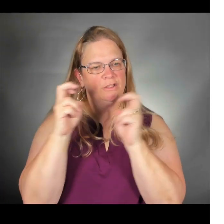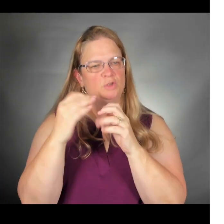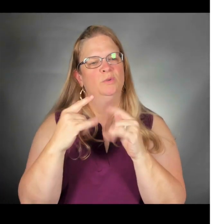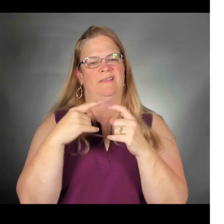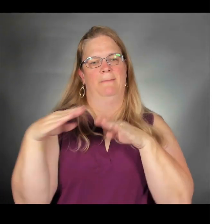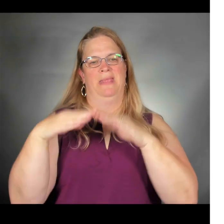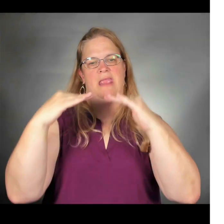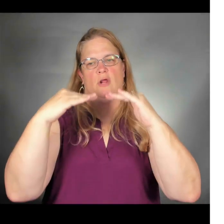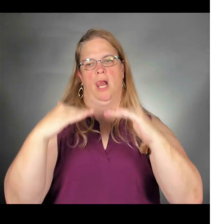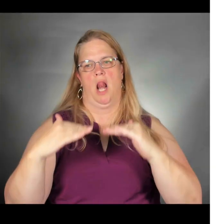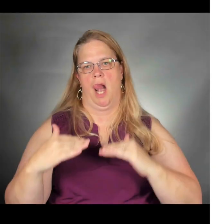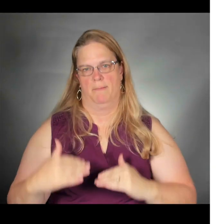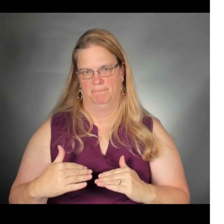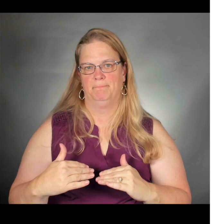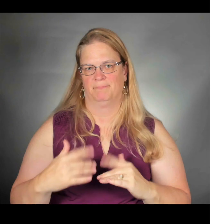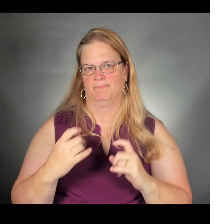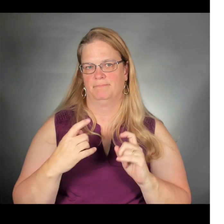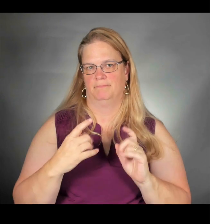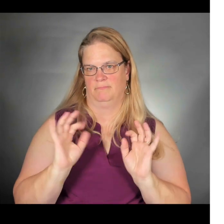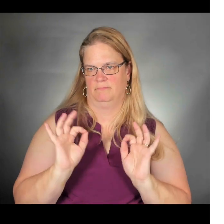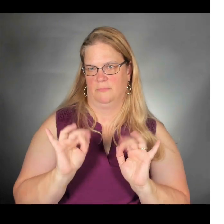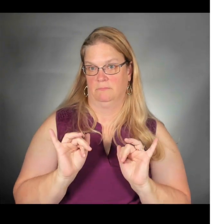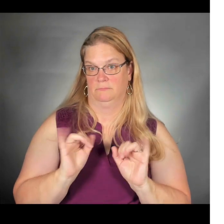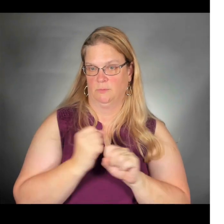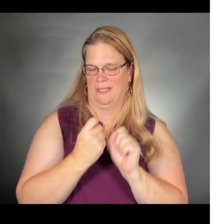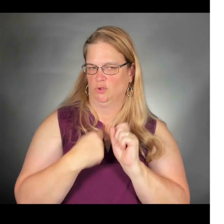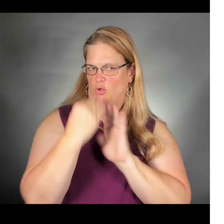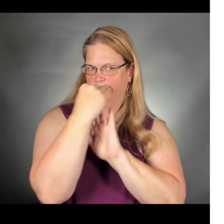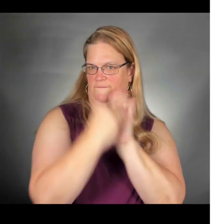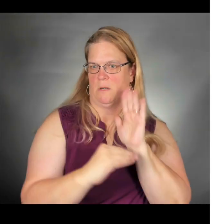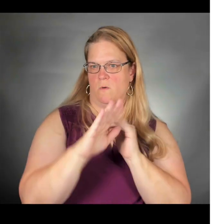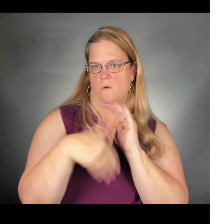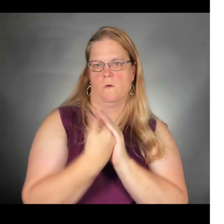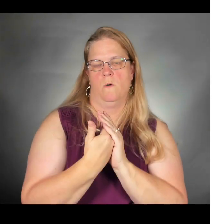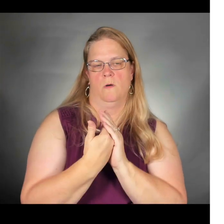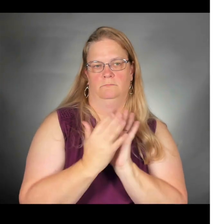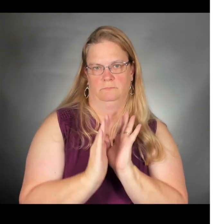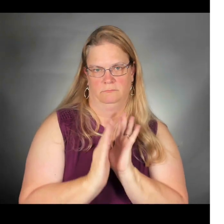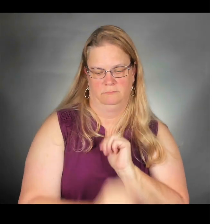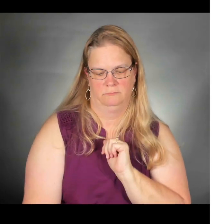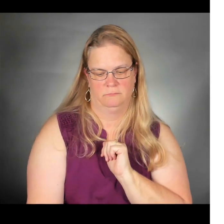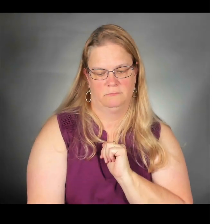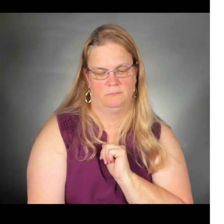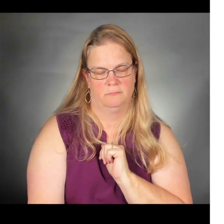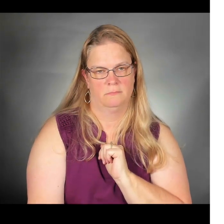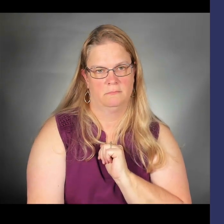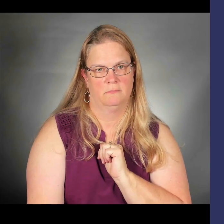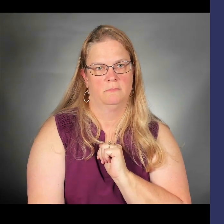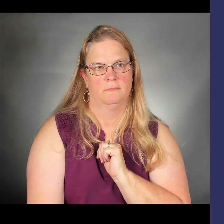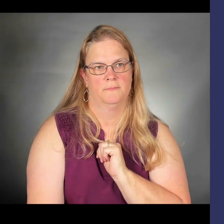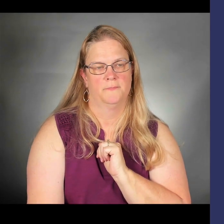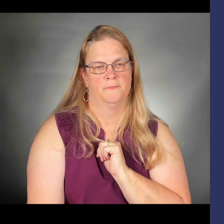So at the top you fill it out, and then the behaviors you go through those. So again ensure that you complete the entire form.